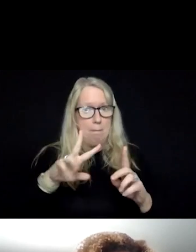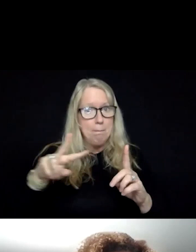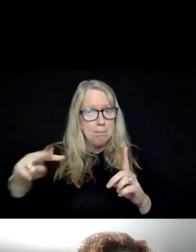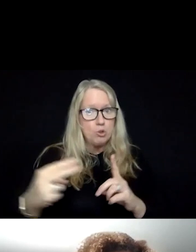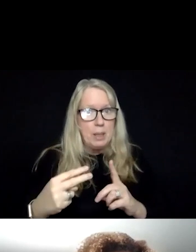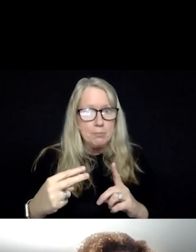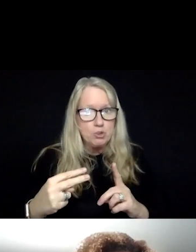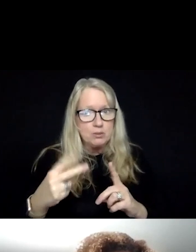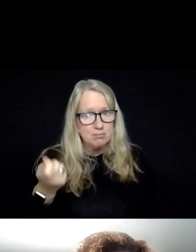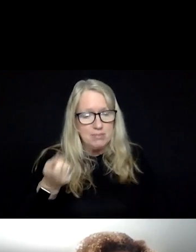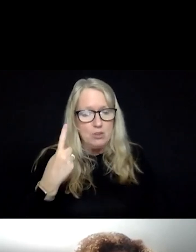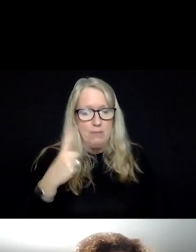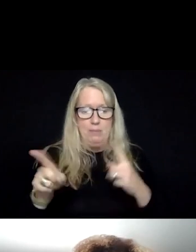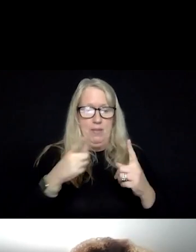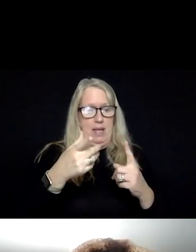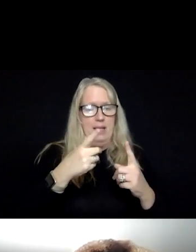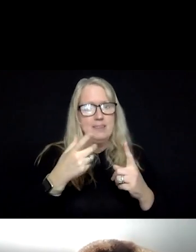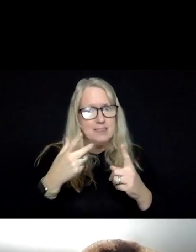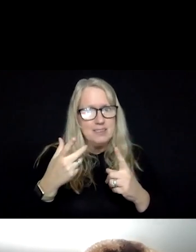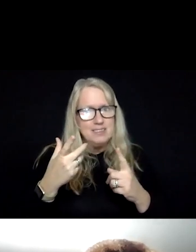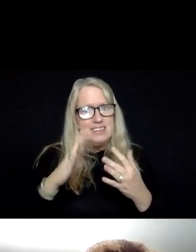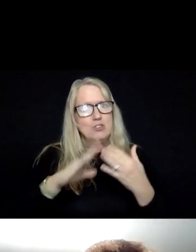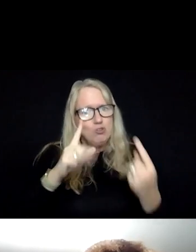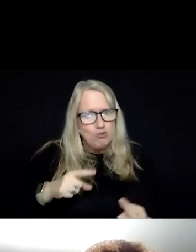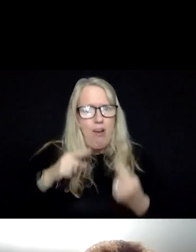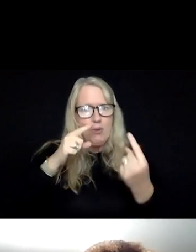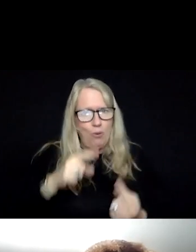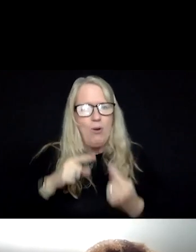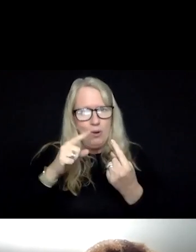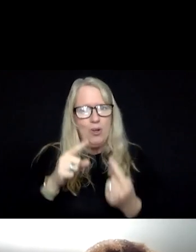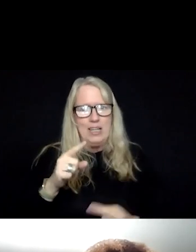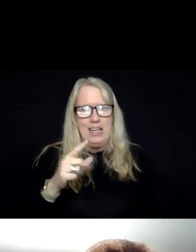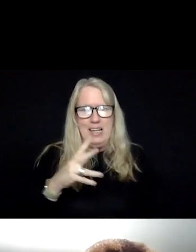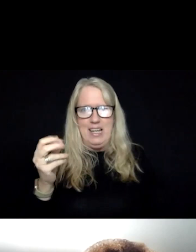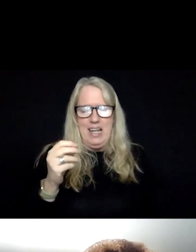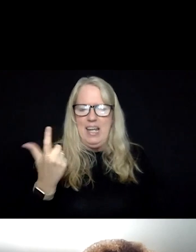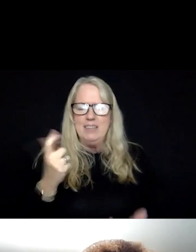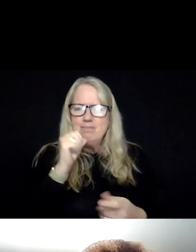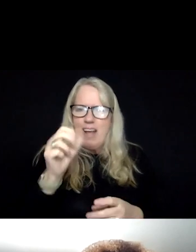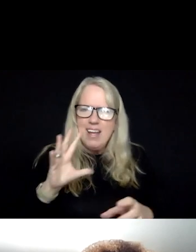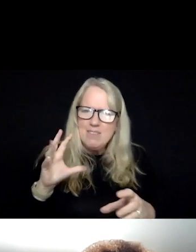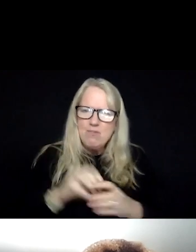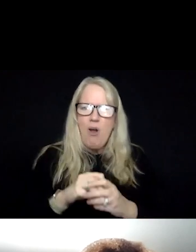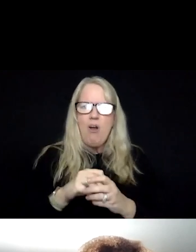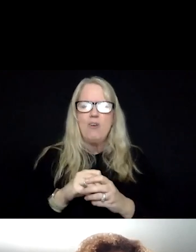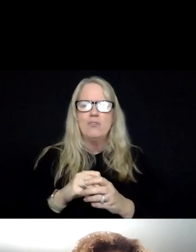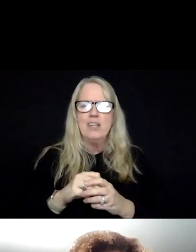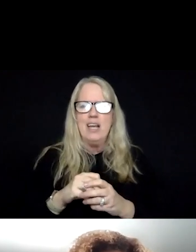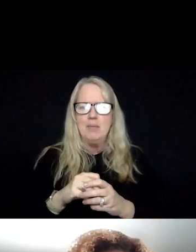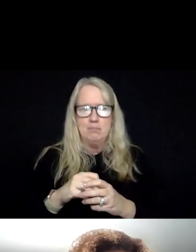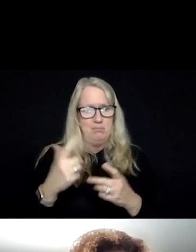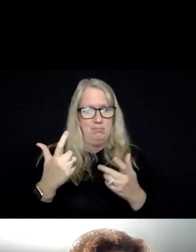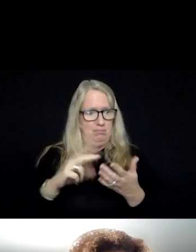STRUGGLES THAT YOU FACE AND THE LACK OF INVOLVEMENT ALLOWING THEM